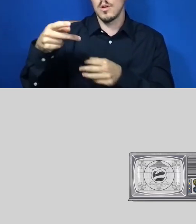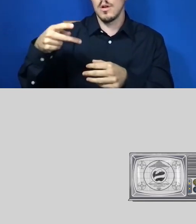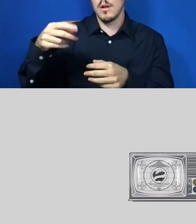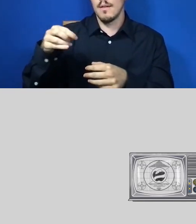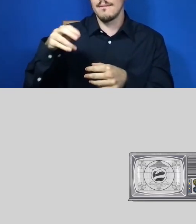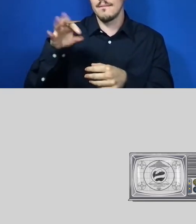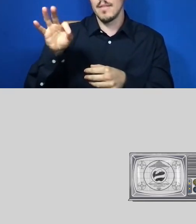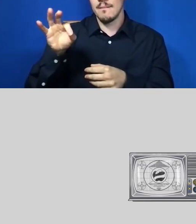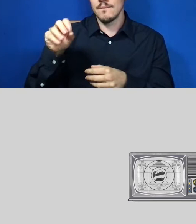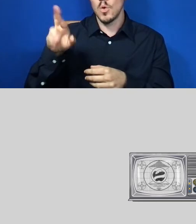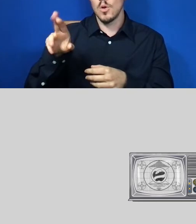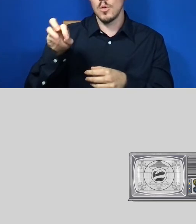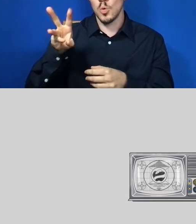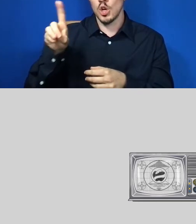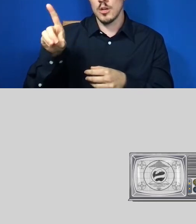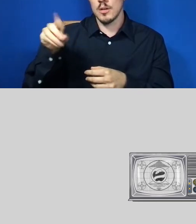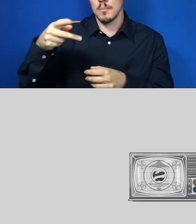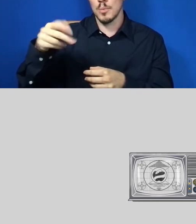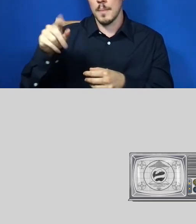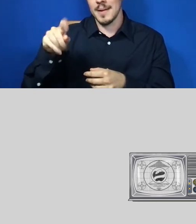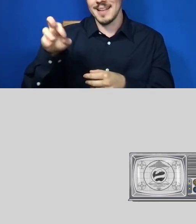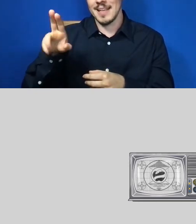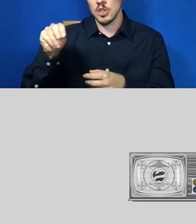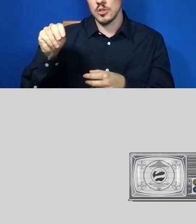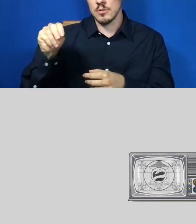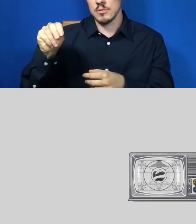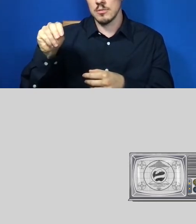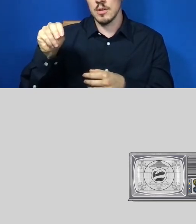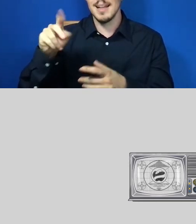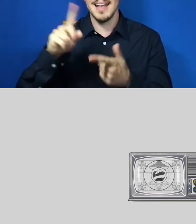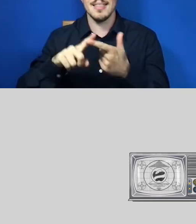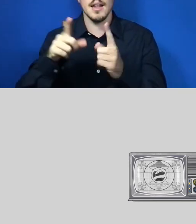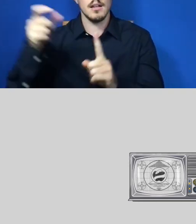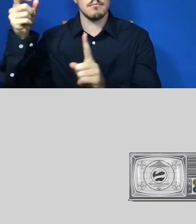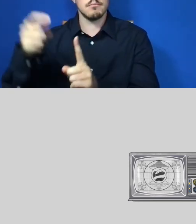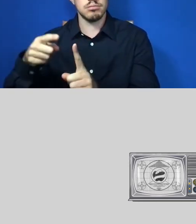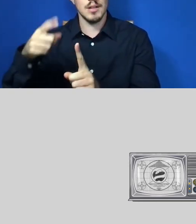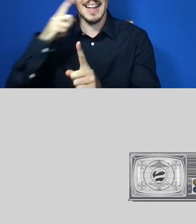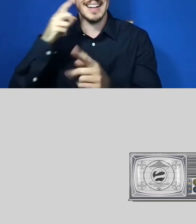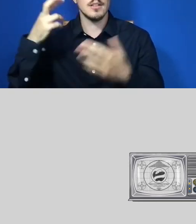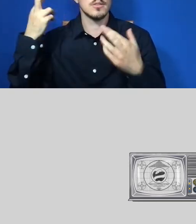In the output layer, the neuron with the highest value, fires and determines the output.